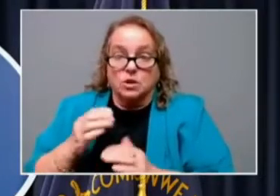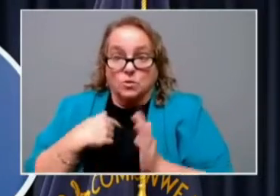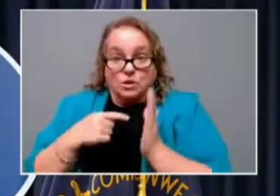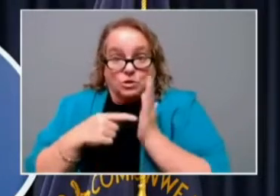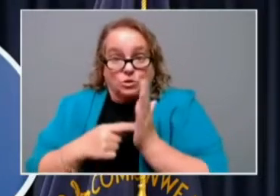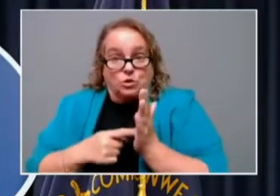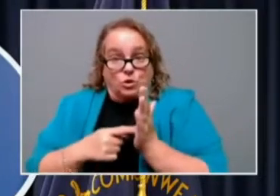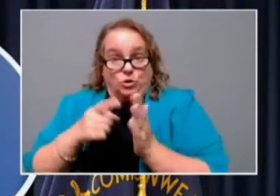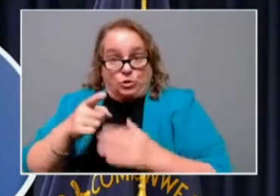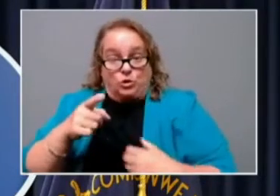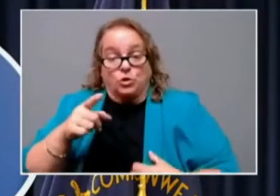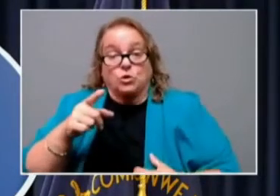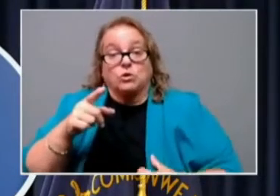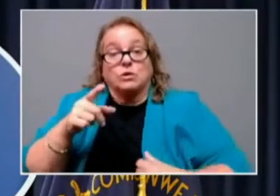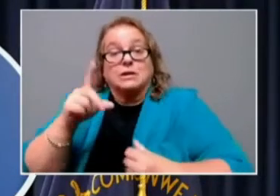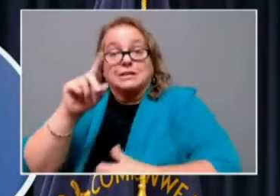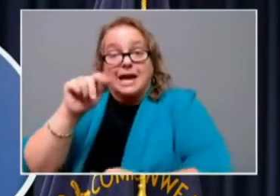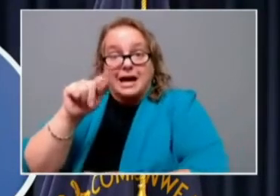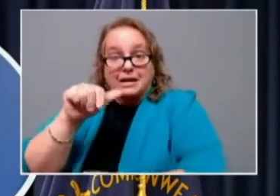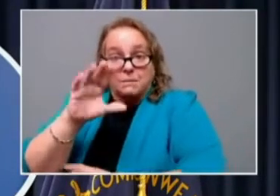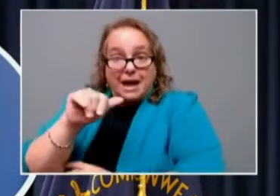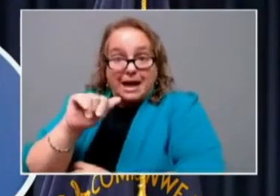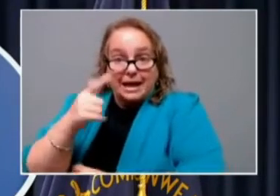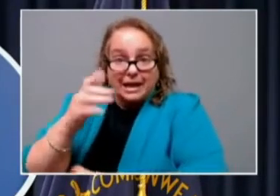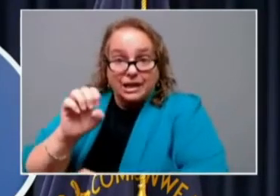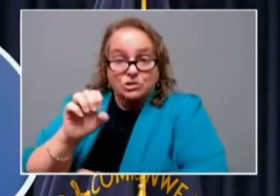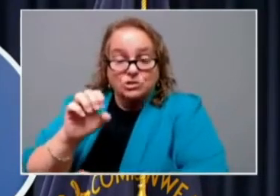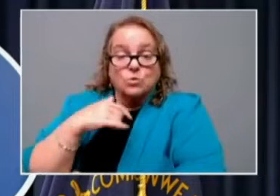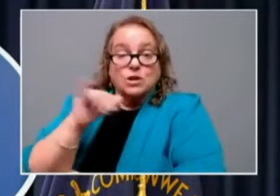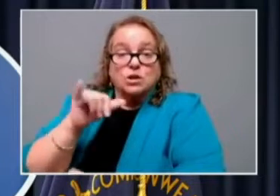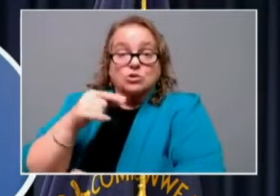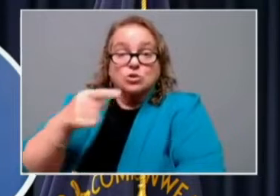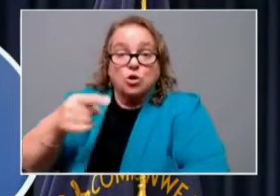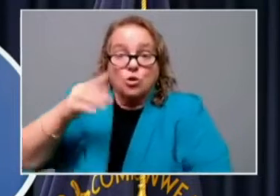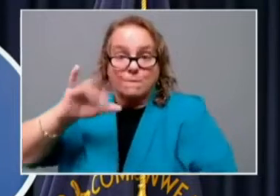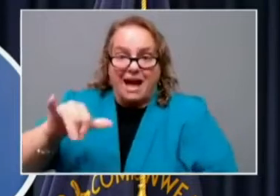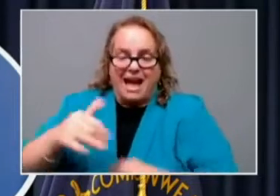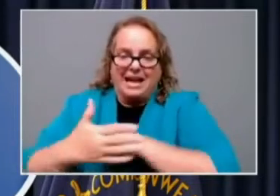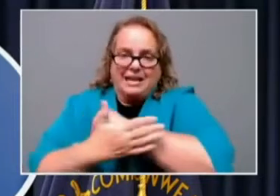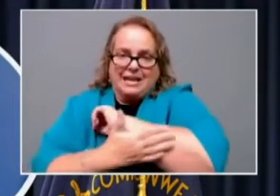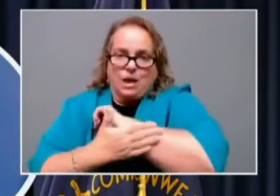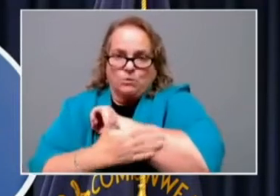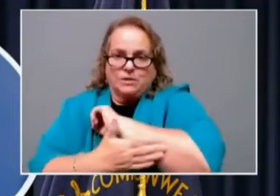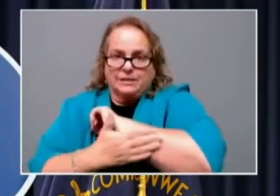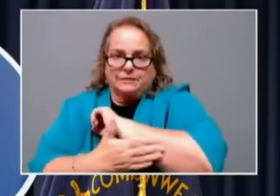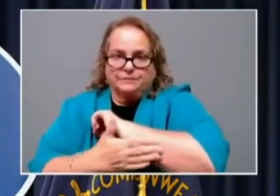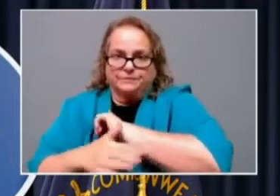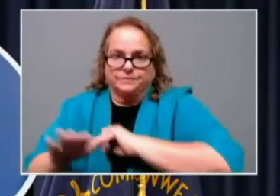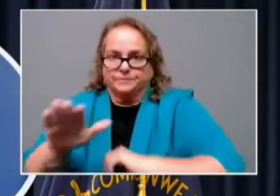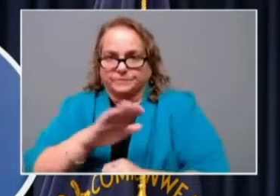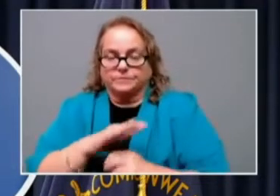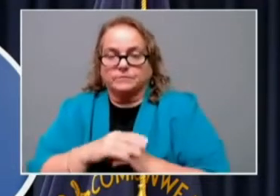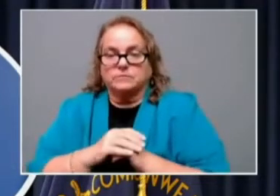data by age. We also show it to you by county. Um, so we we have seen, let's